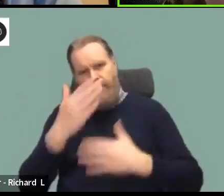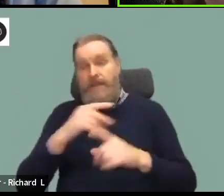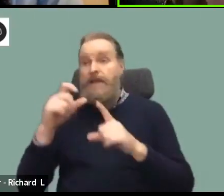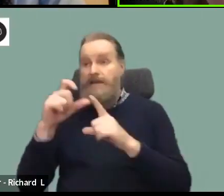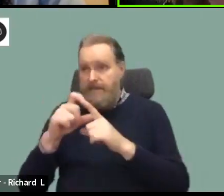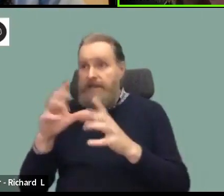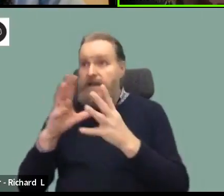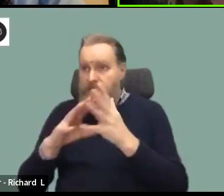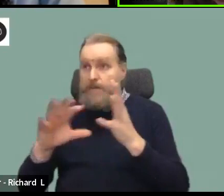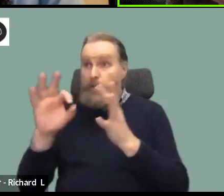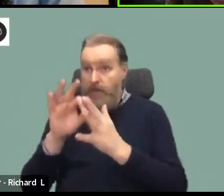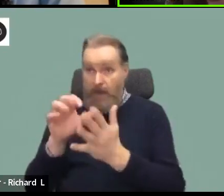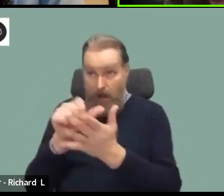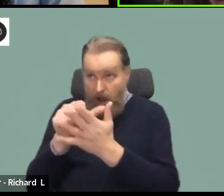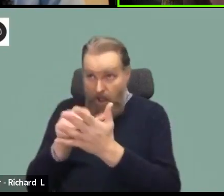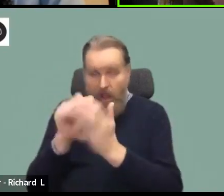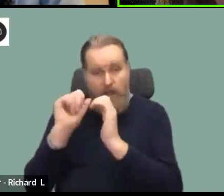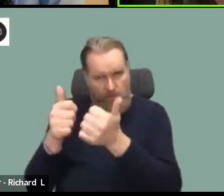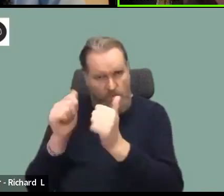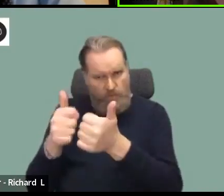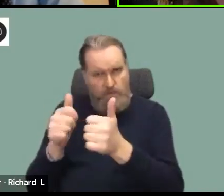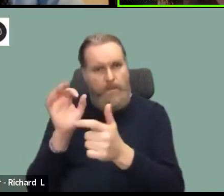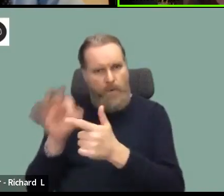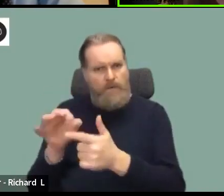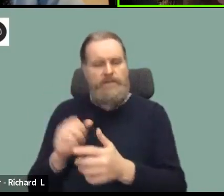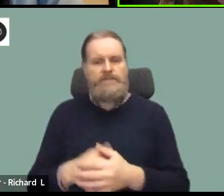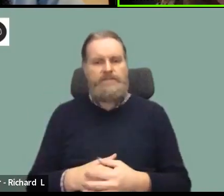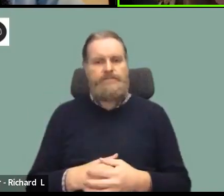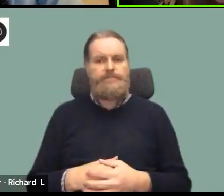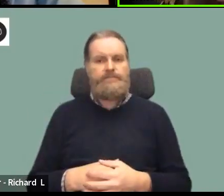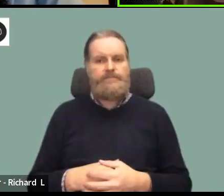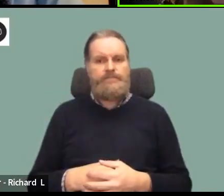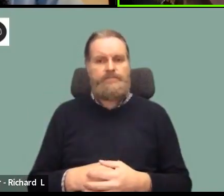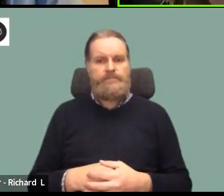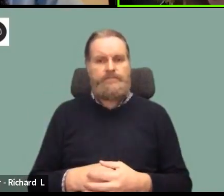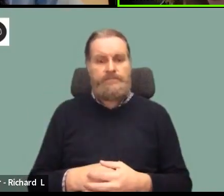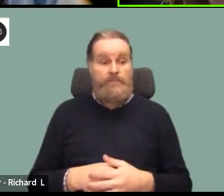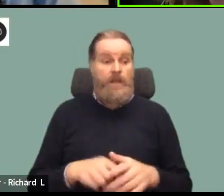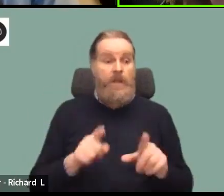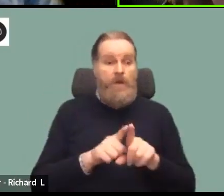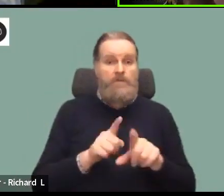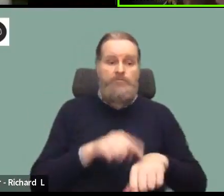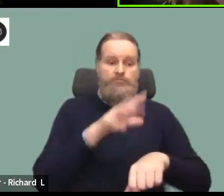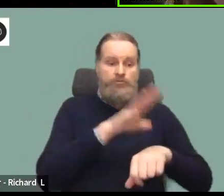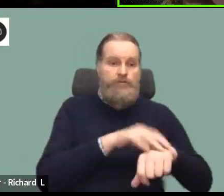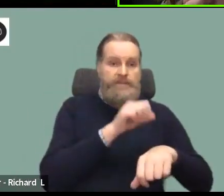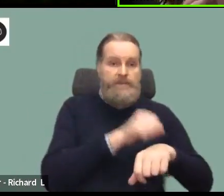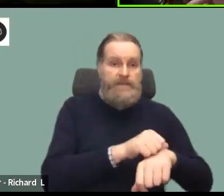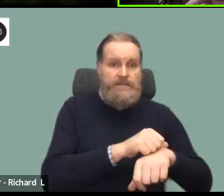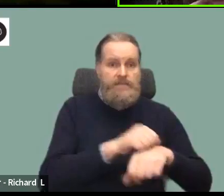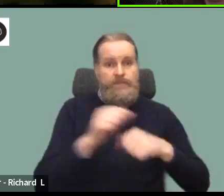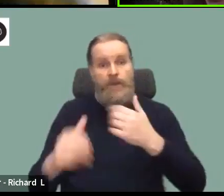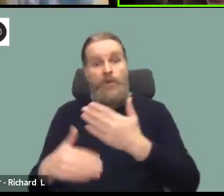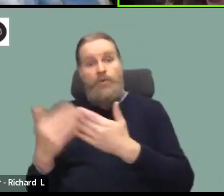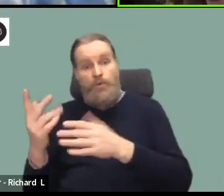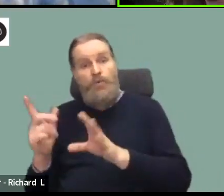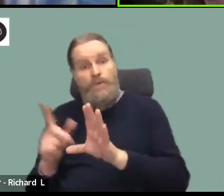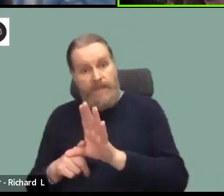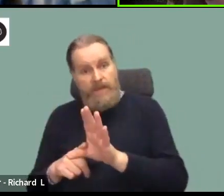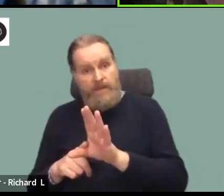action the dTP very welcome action the dTP very welcome. Clearly. , and also people making points but you know the period between Christmas and New Year being.